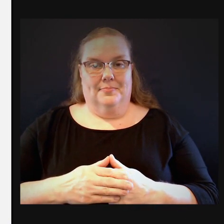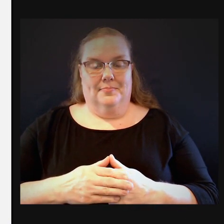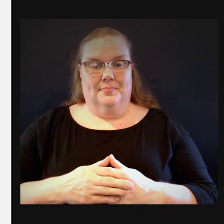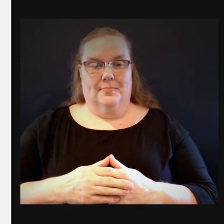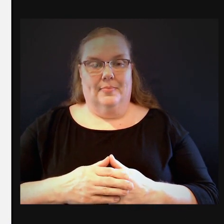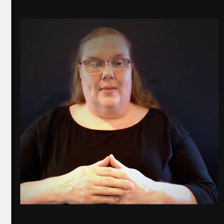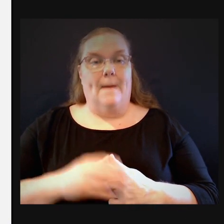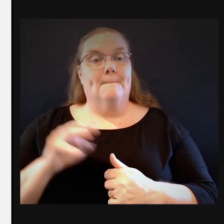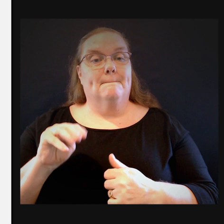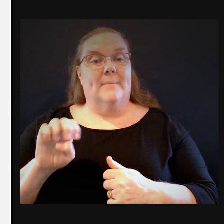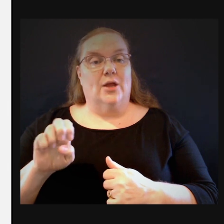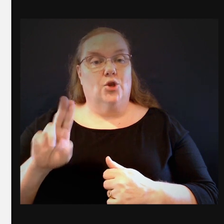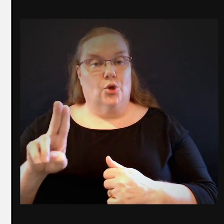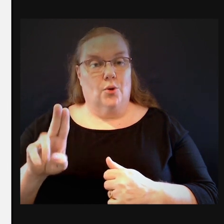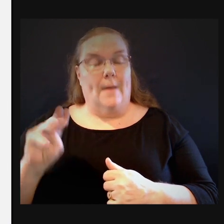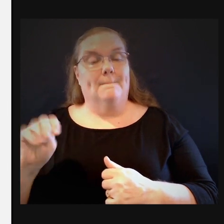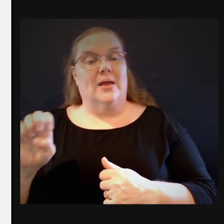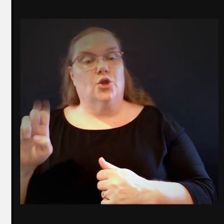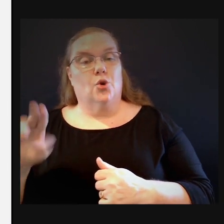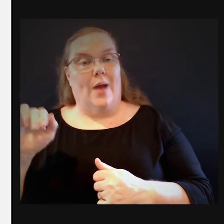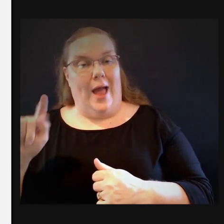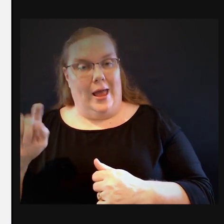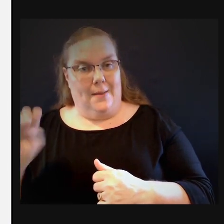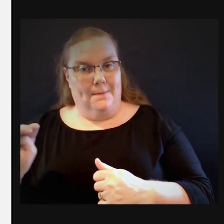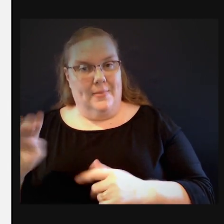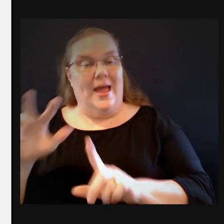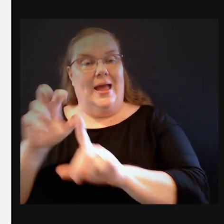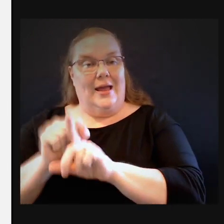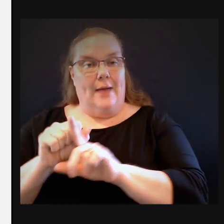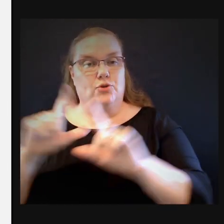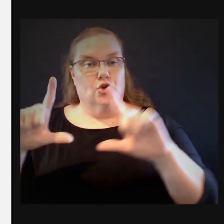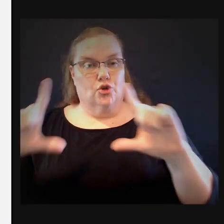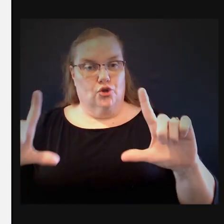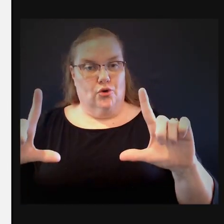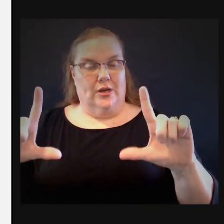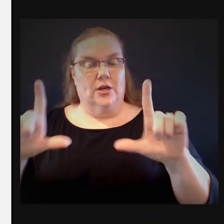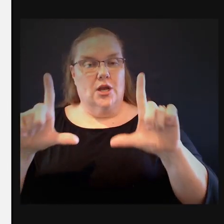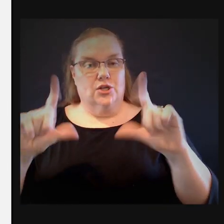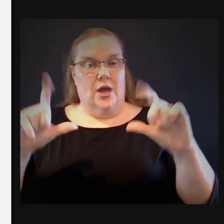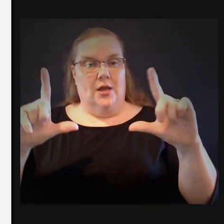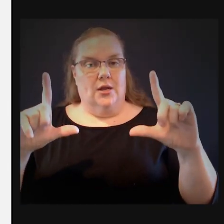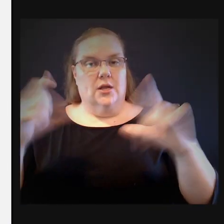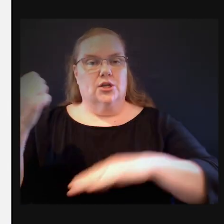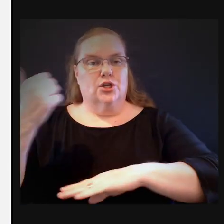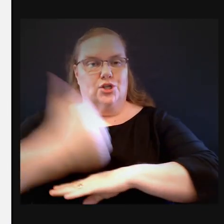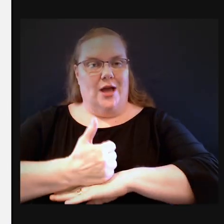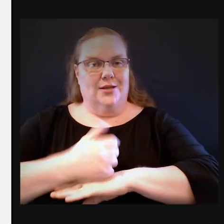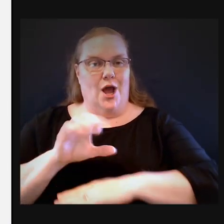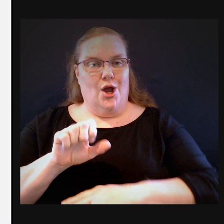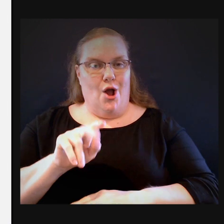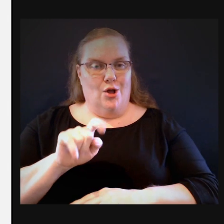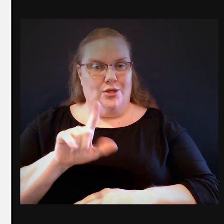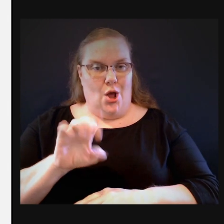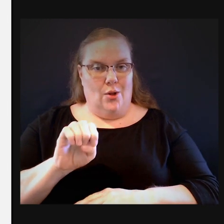Menu. Menu item. Capture screenshot. Shut down Console. Update Console OS.